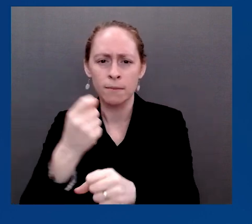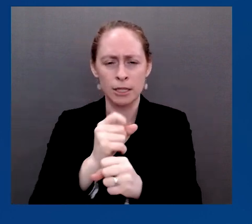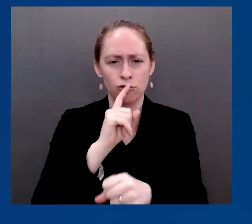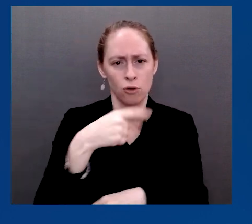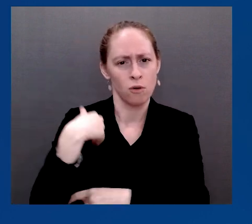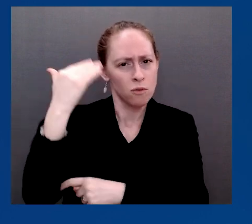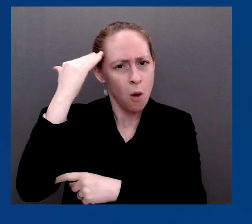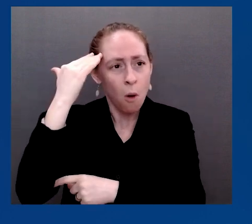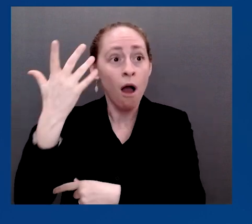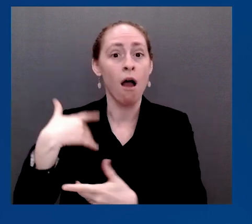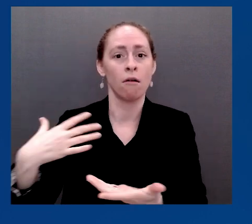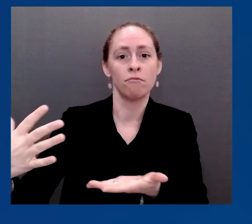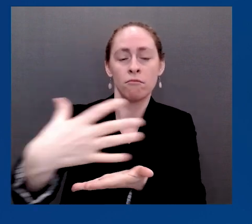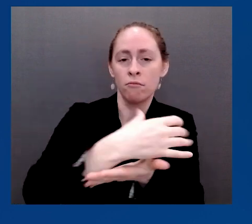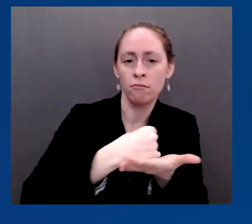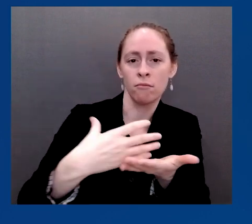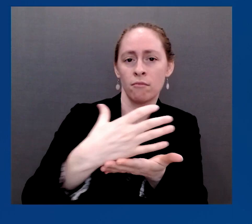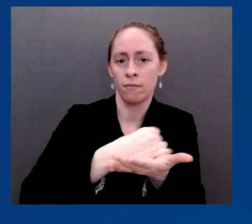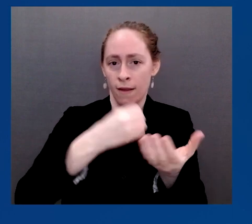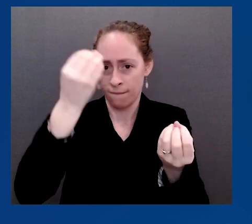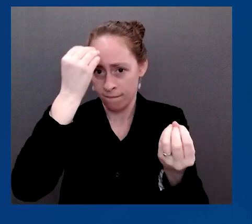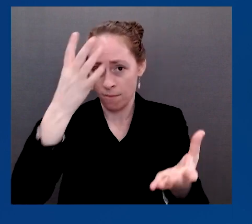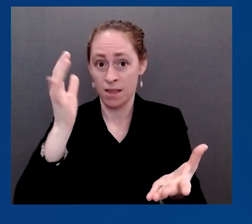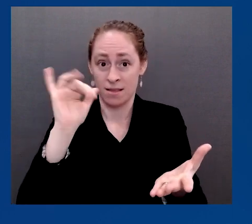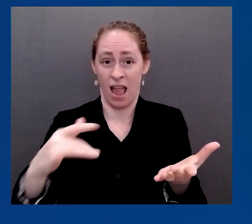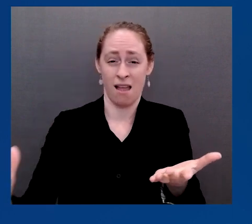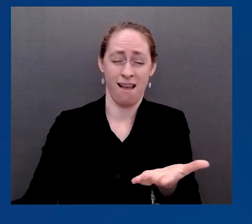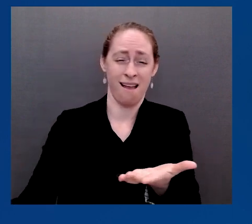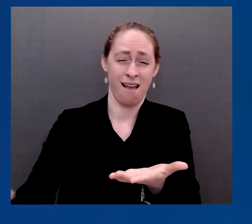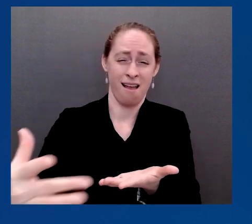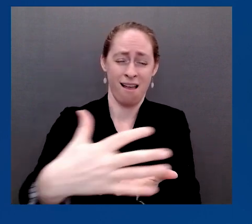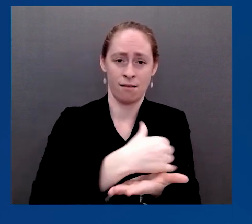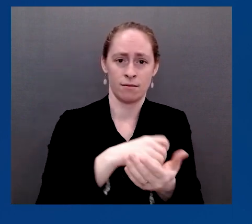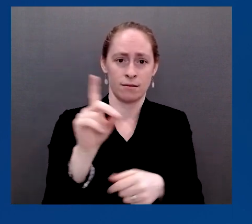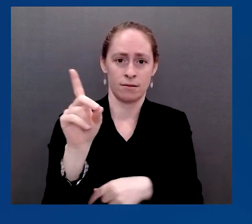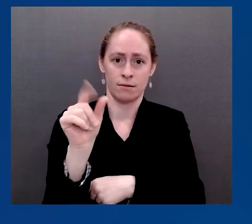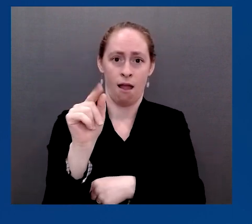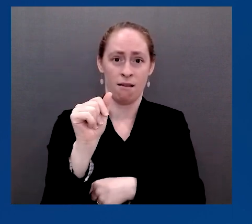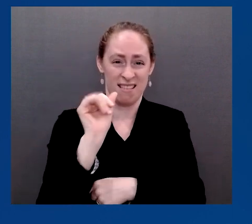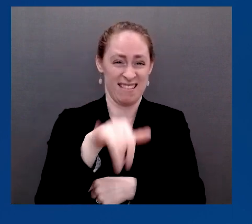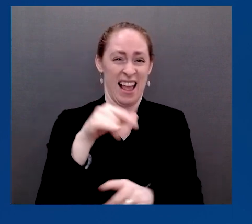as we look to what comes next. I know there will come a time when we move from a phase of crisis